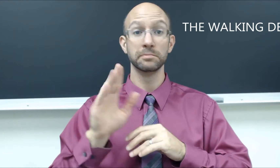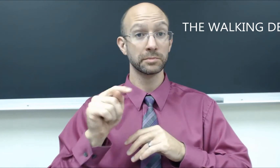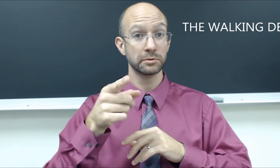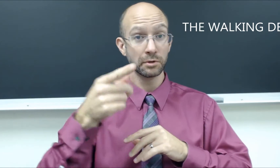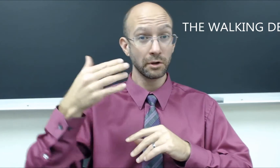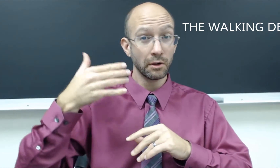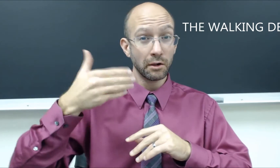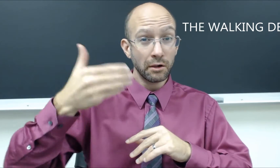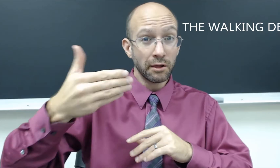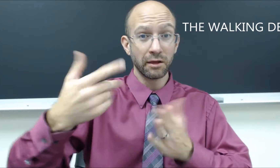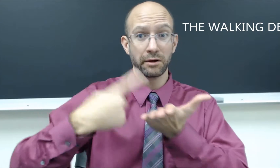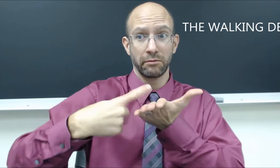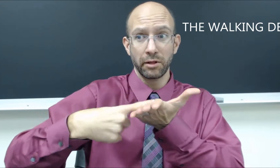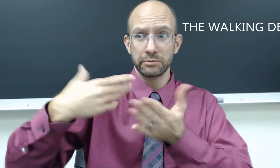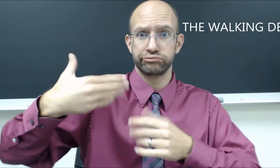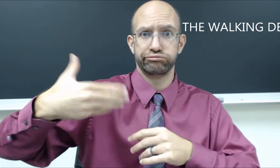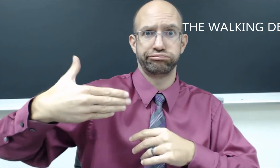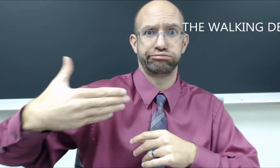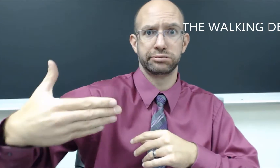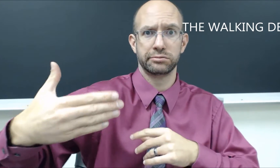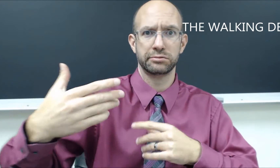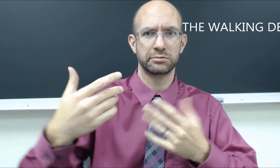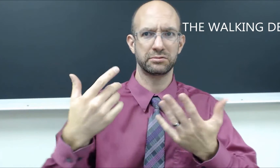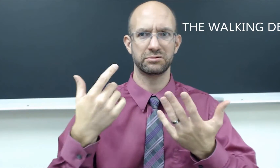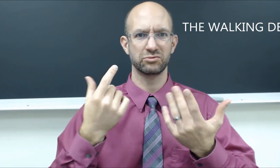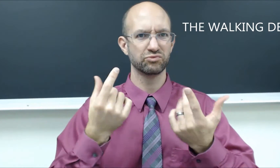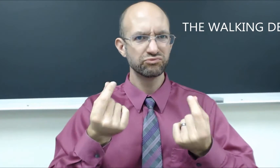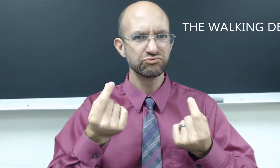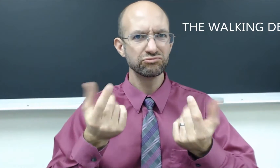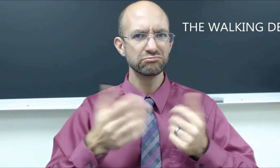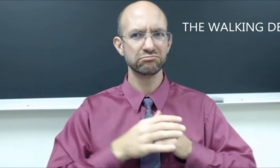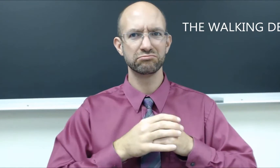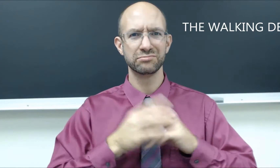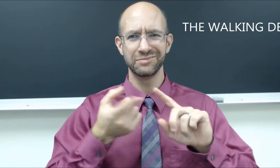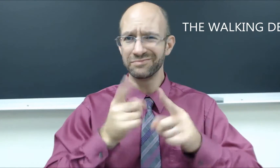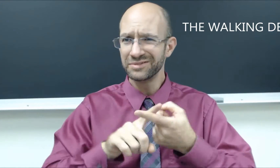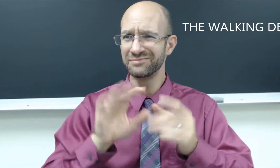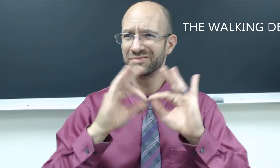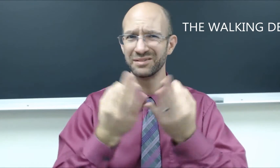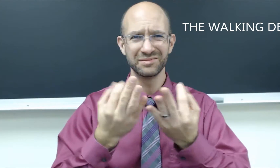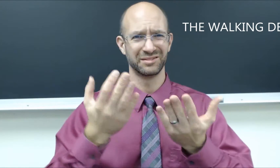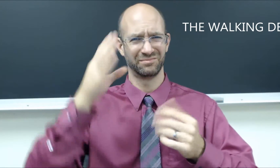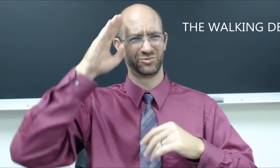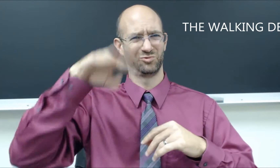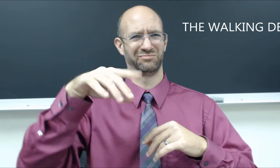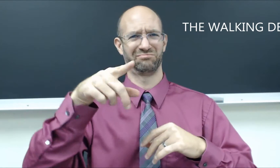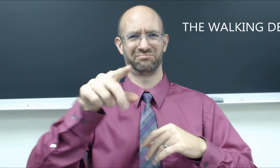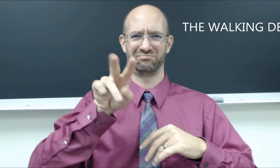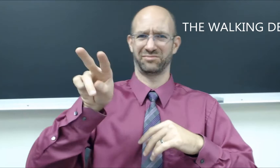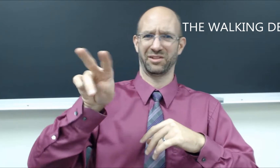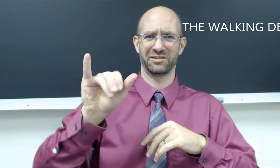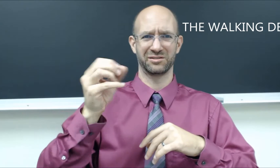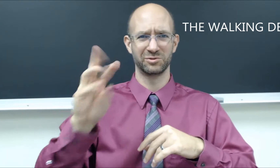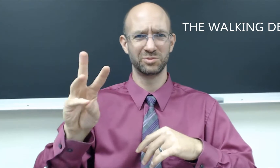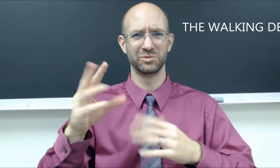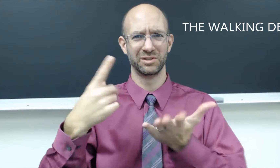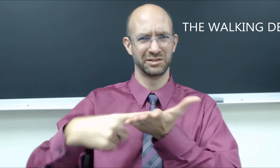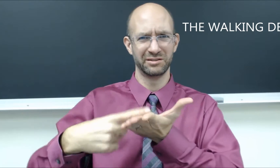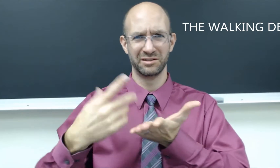But if you discuss it often, what would you do? Friends and family knew that you watch that show, and discuss it.